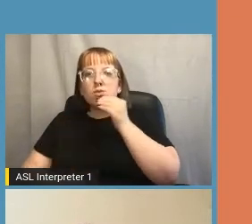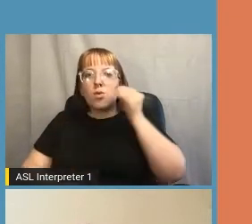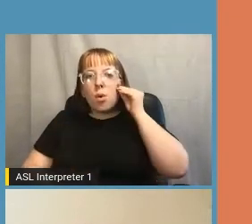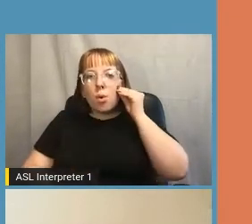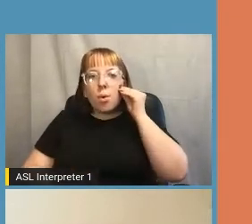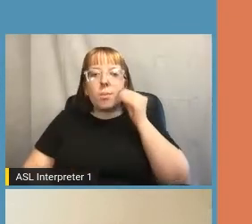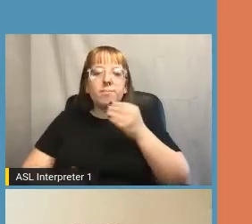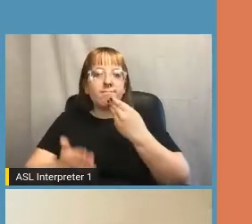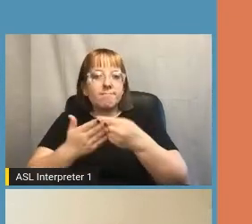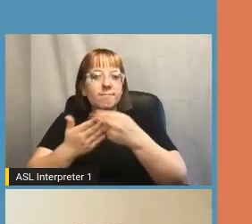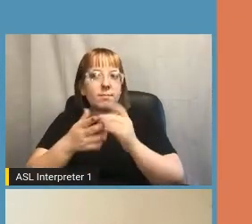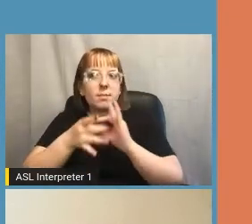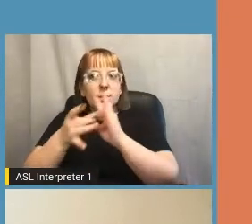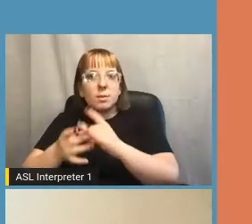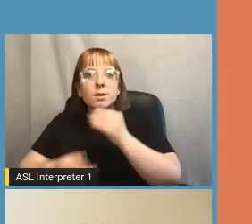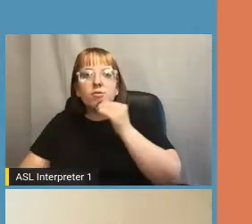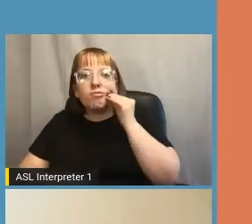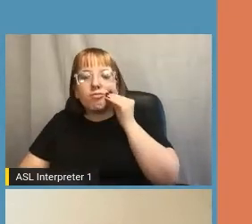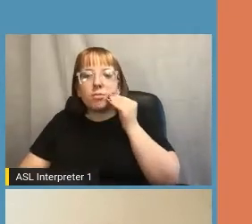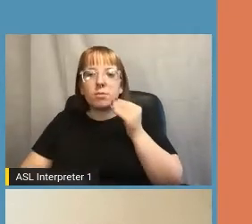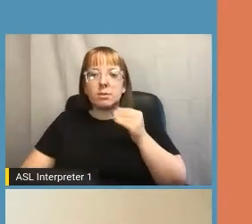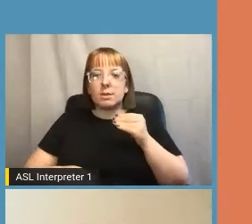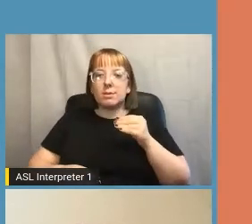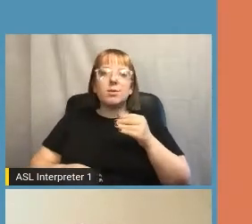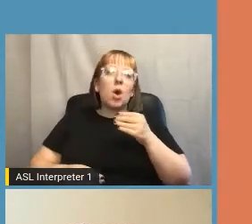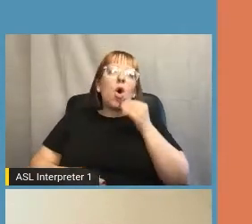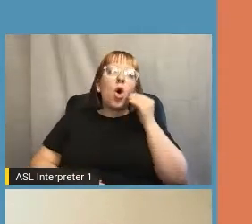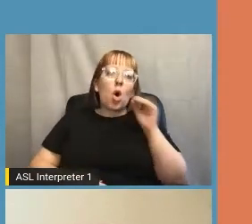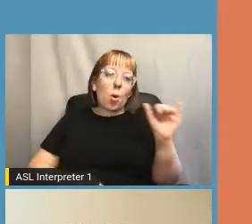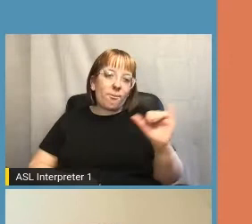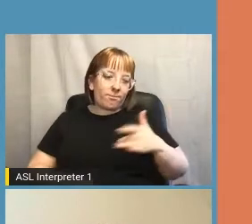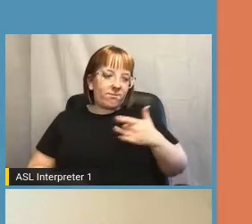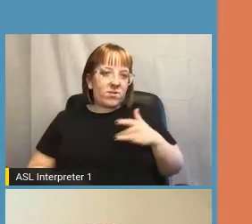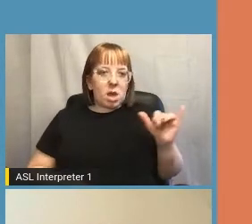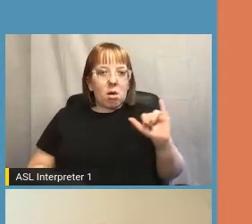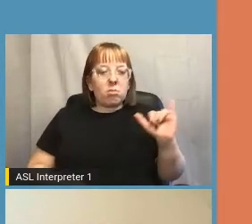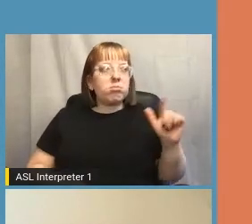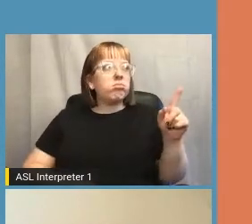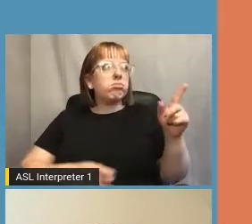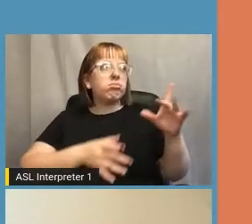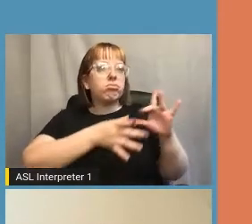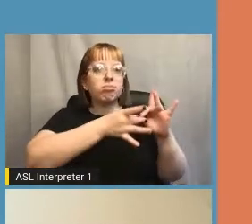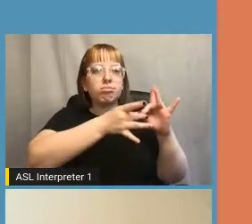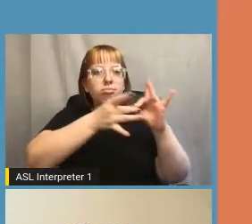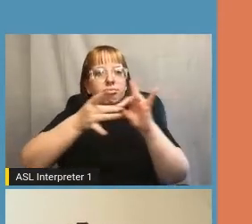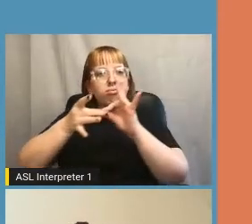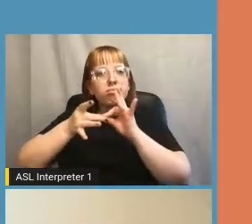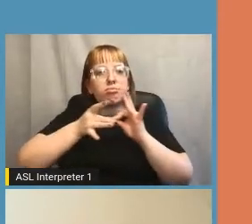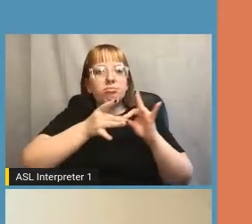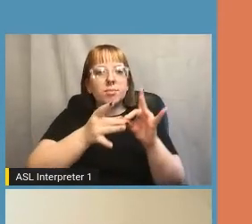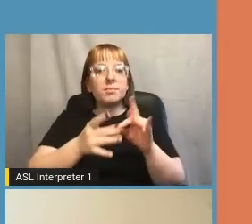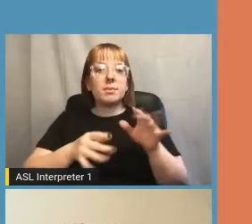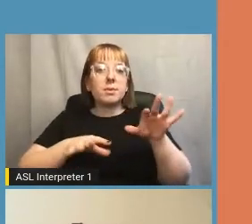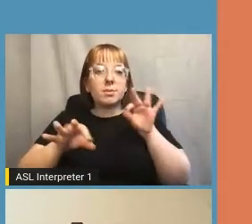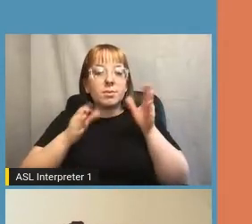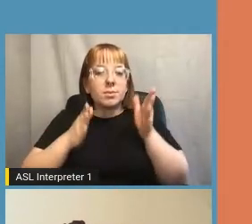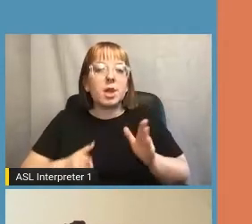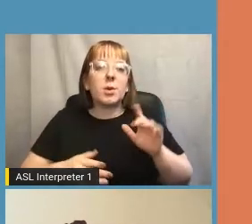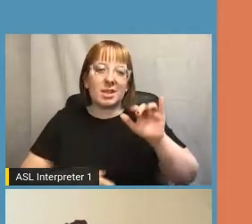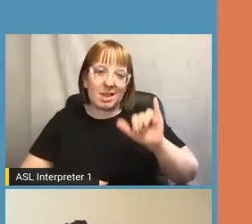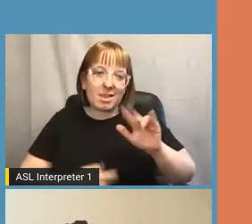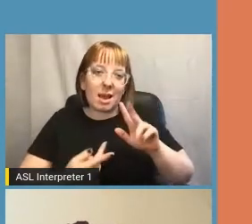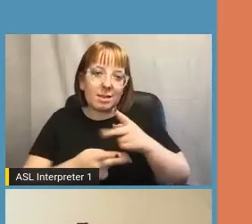so each space had its own like theme um so this is how i did the the curation and and and preparation